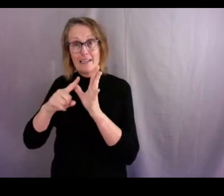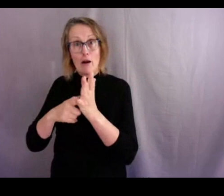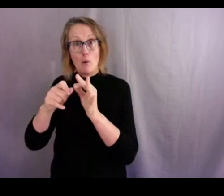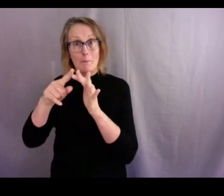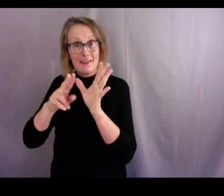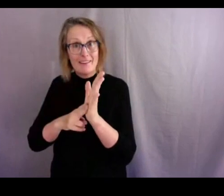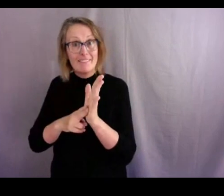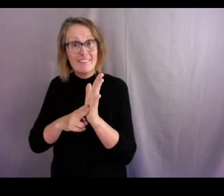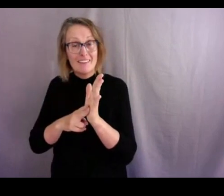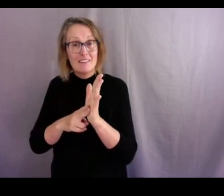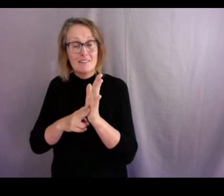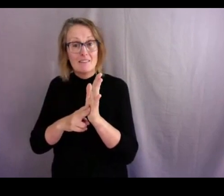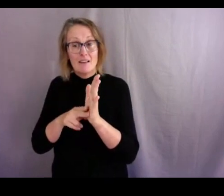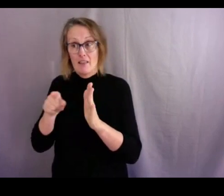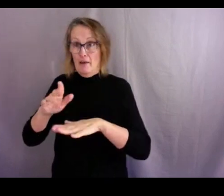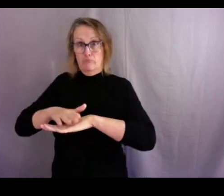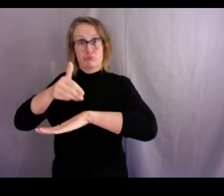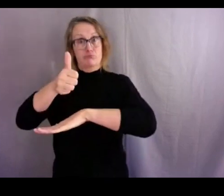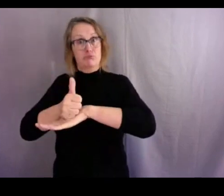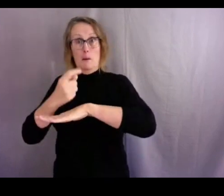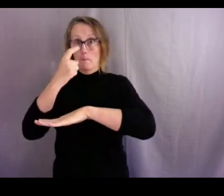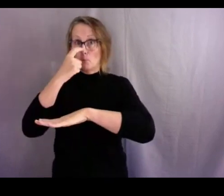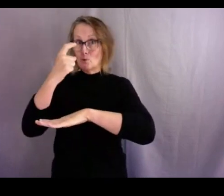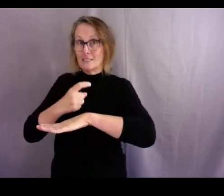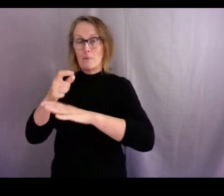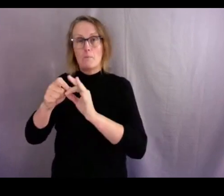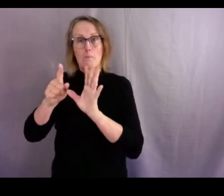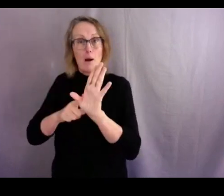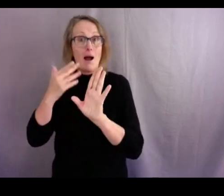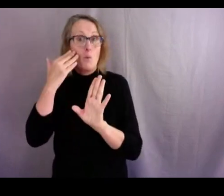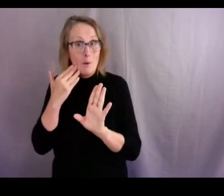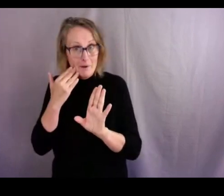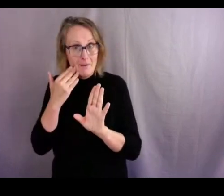It was an institution established by women and is currently run by women,